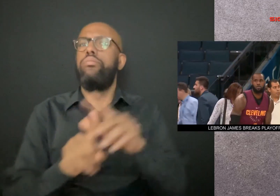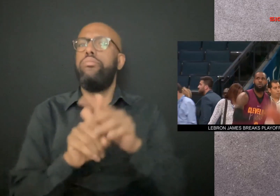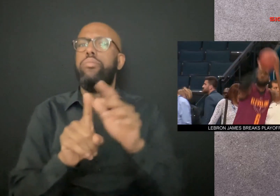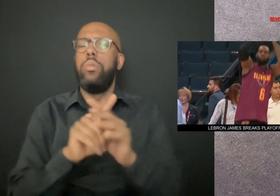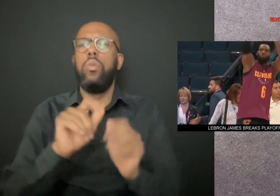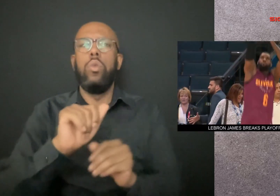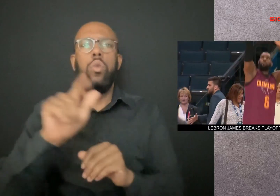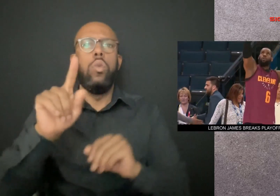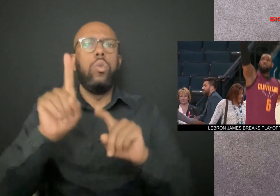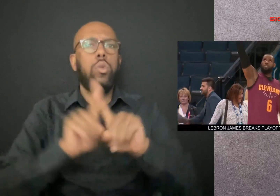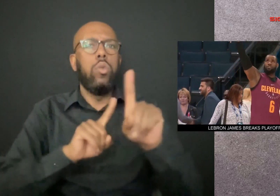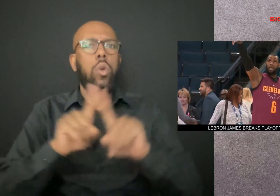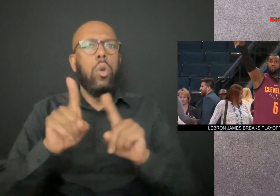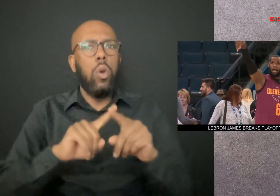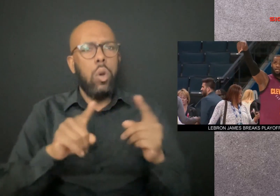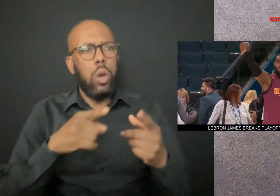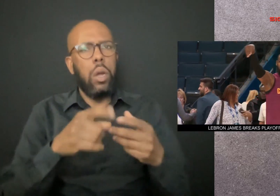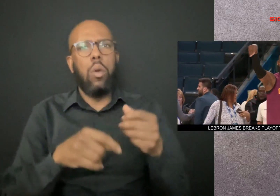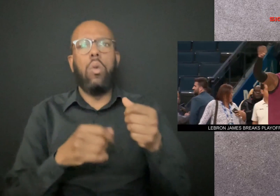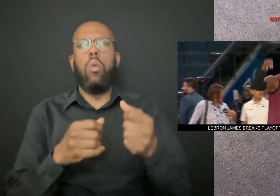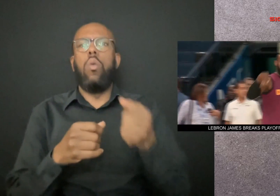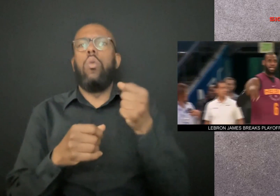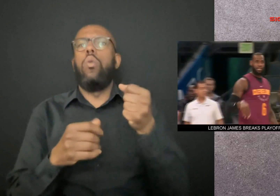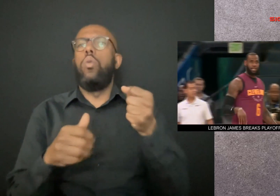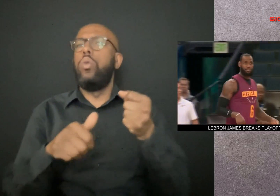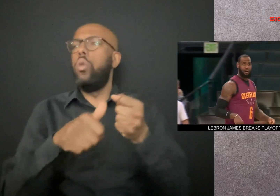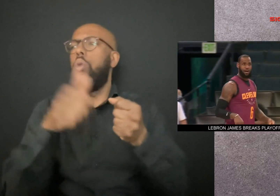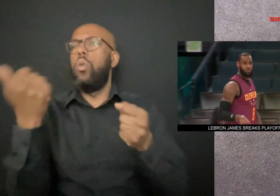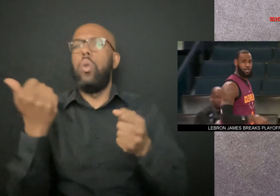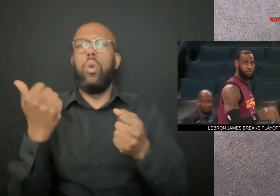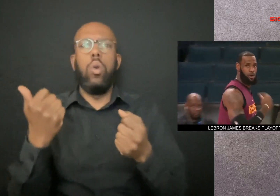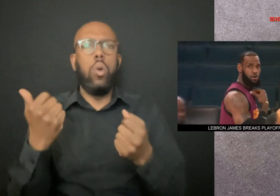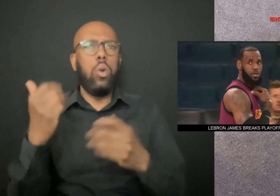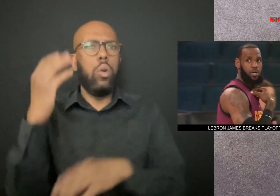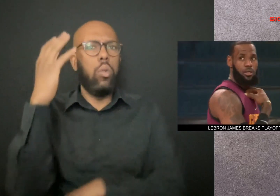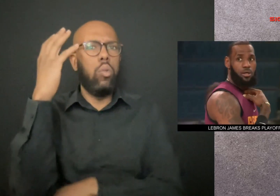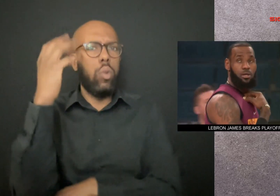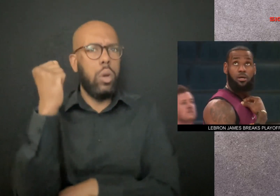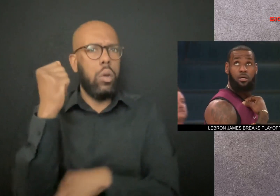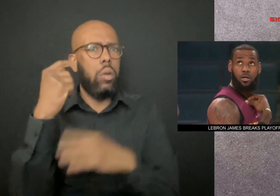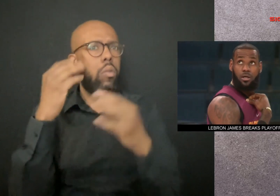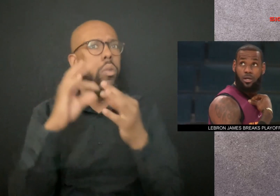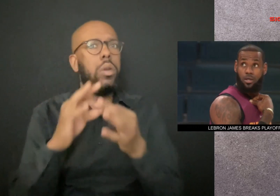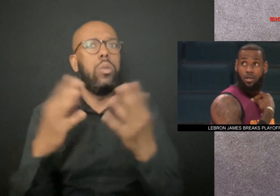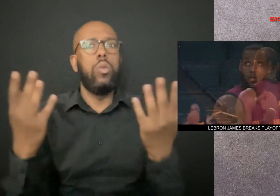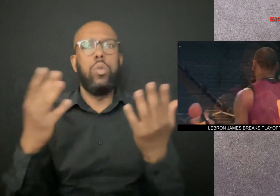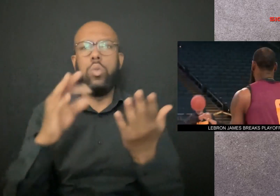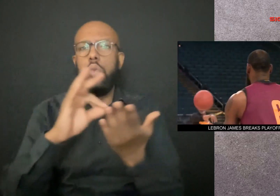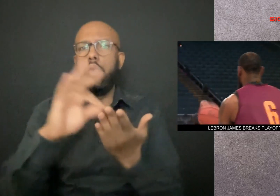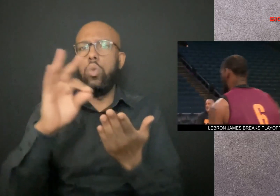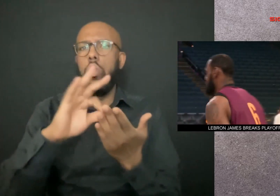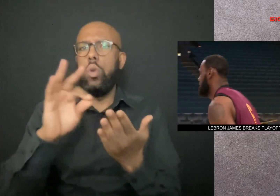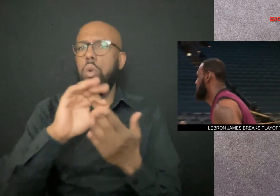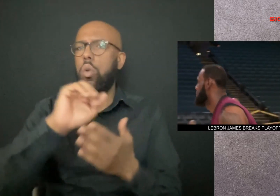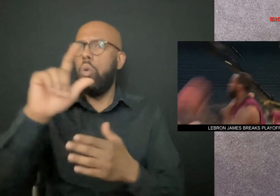James is a 19 time All-Star who also holds the NBA's all-time scoring record